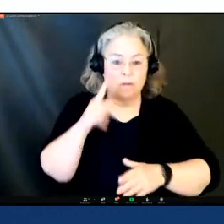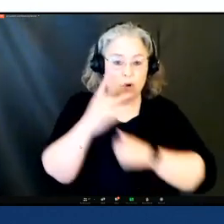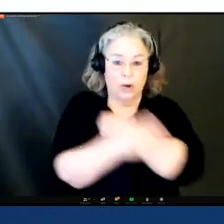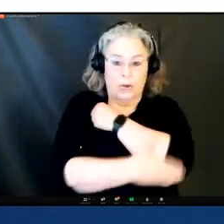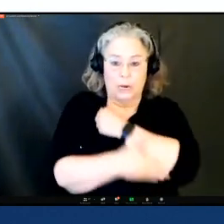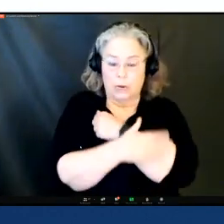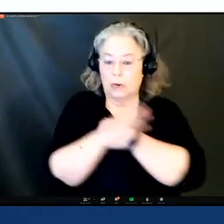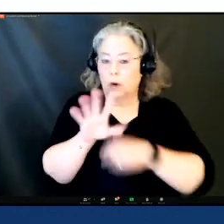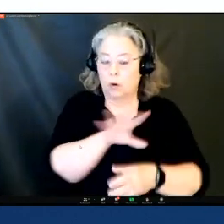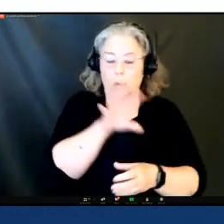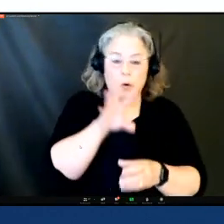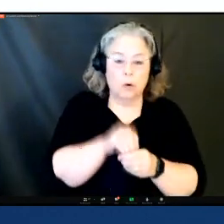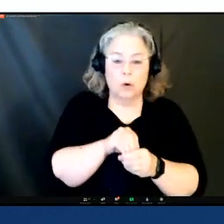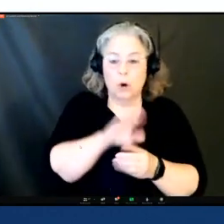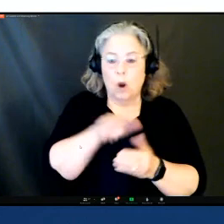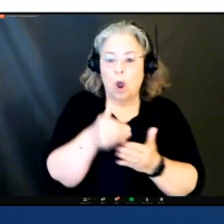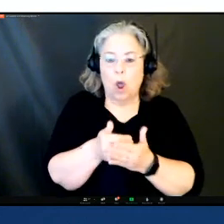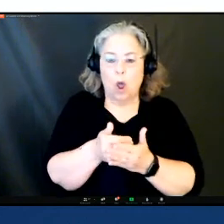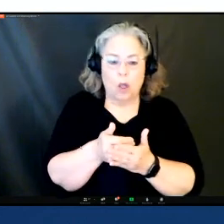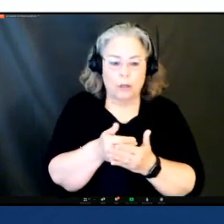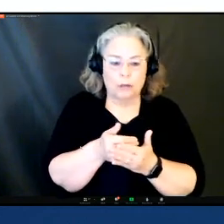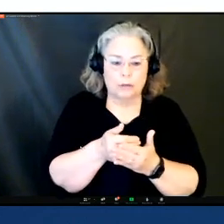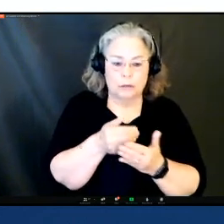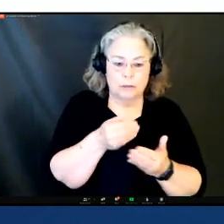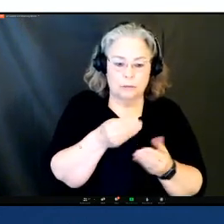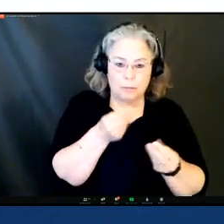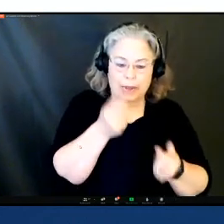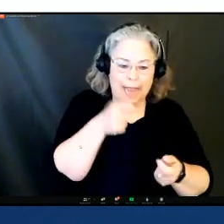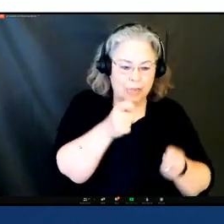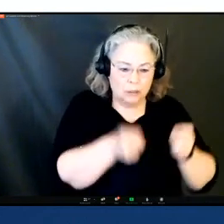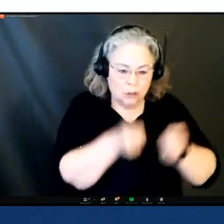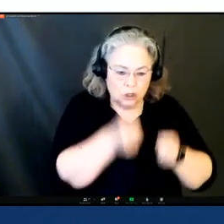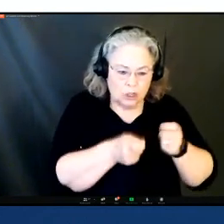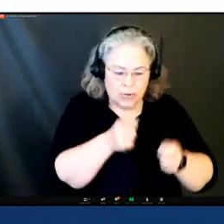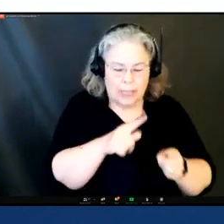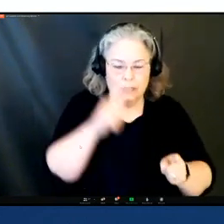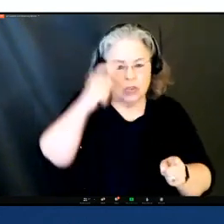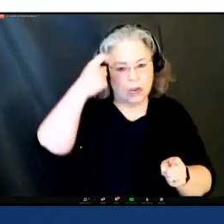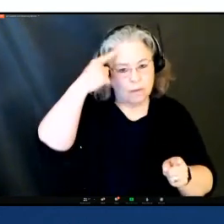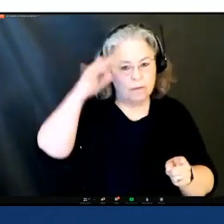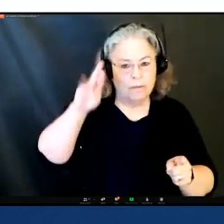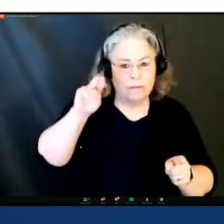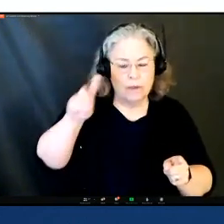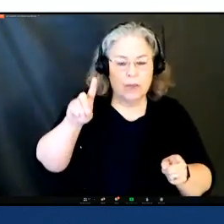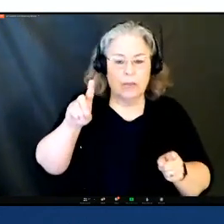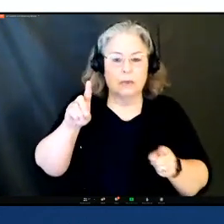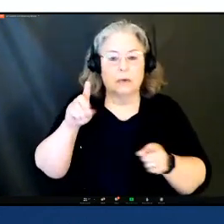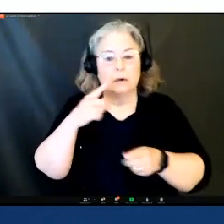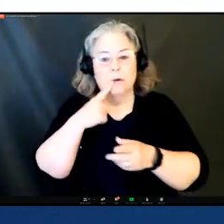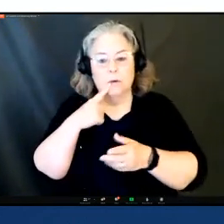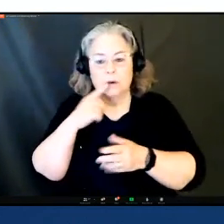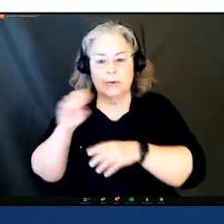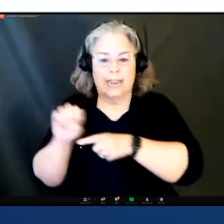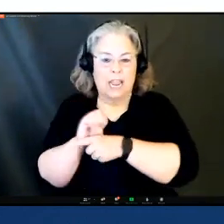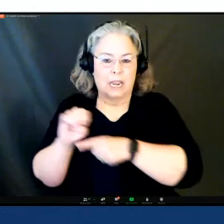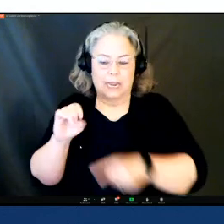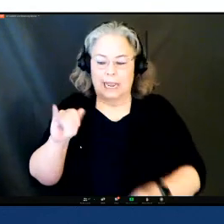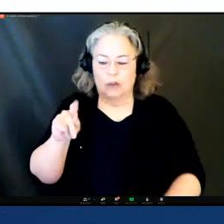all the all discretionary revenue, is a governmental fund Other fund types include enterprise funds, which provide services